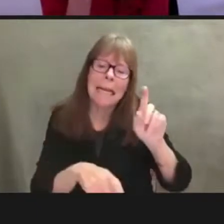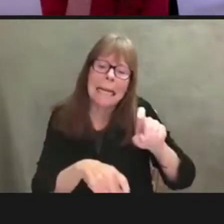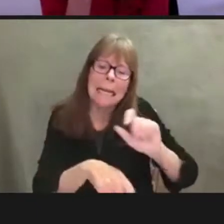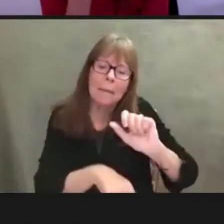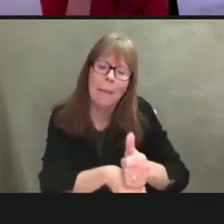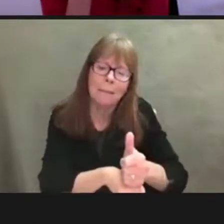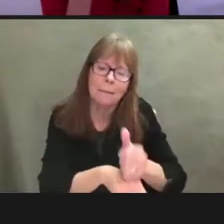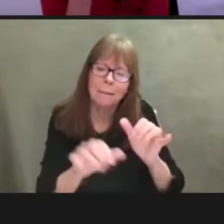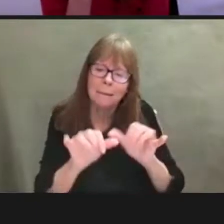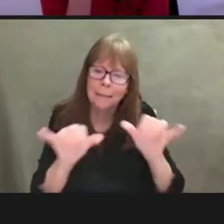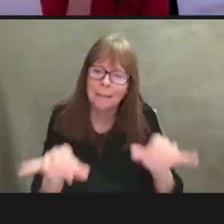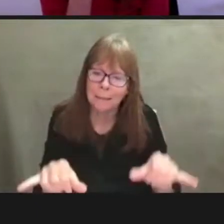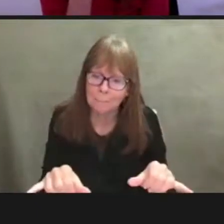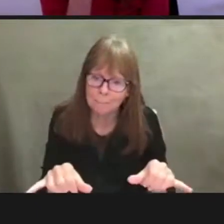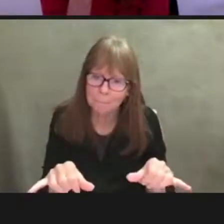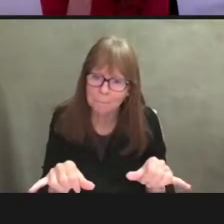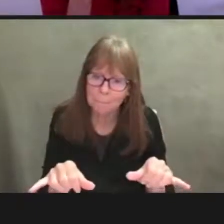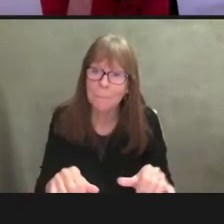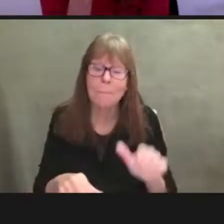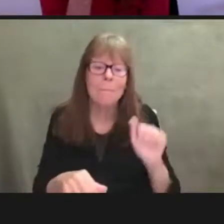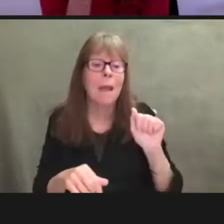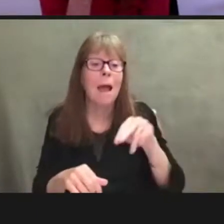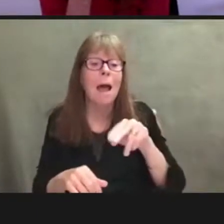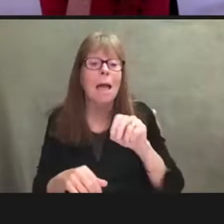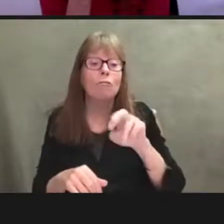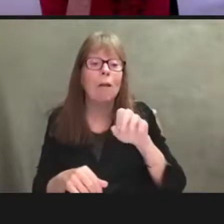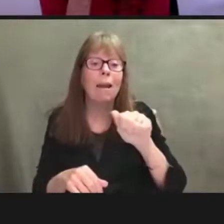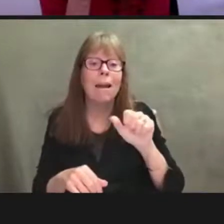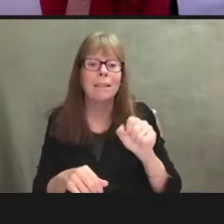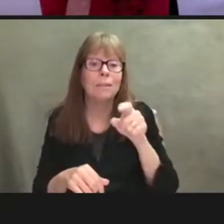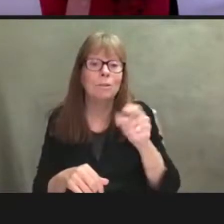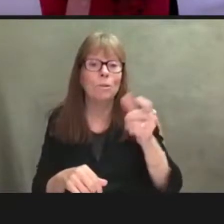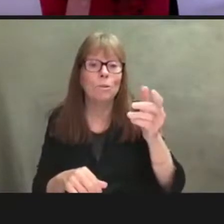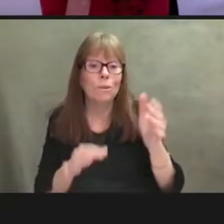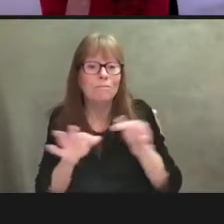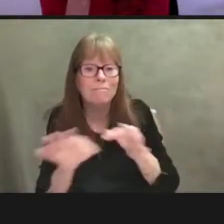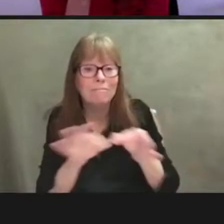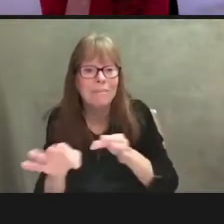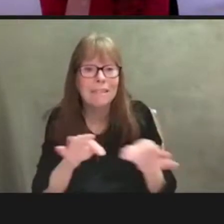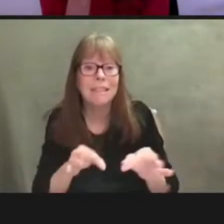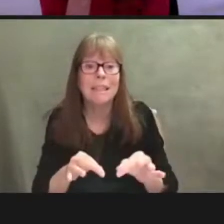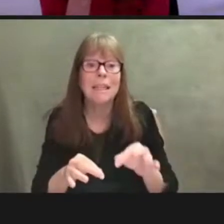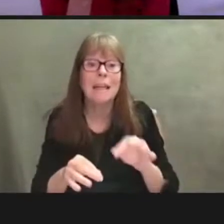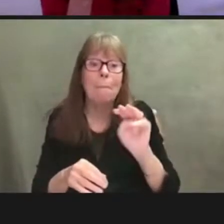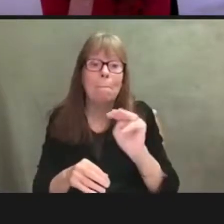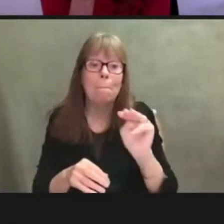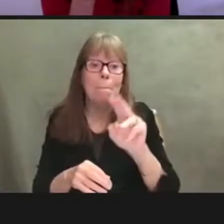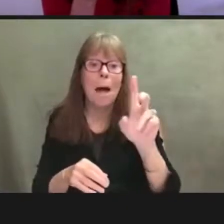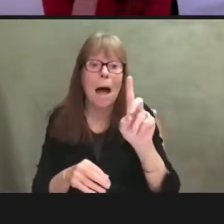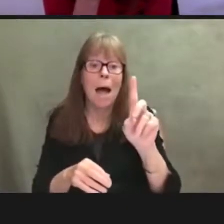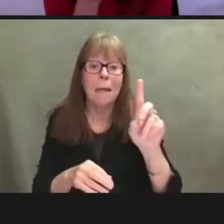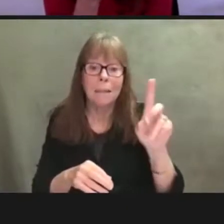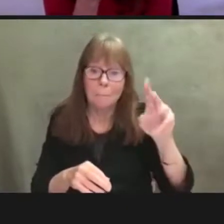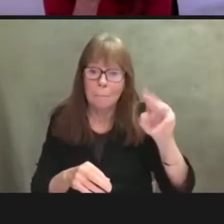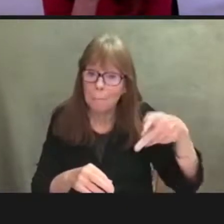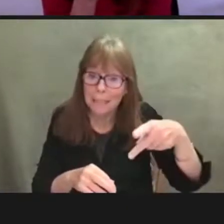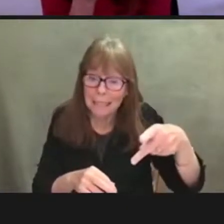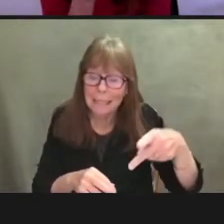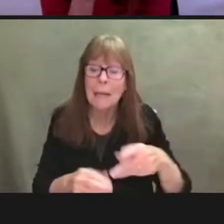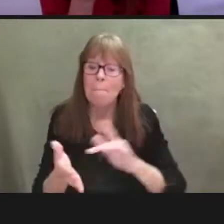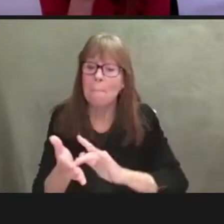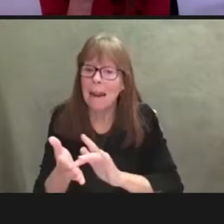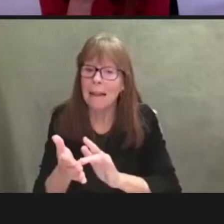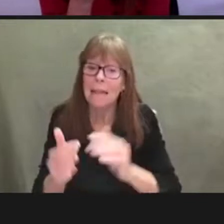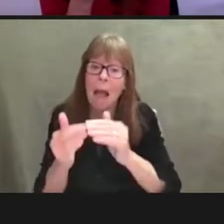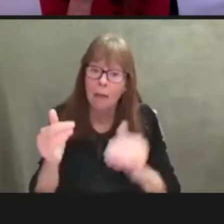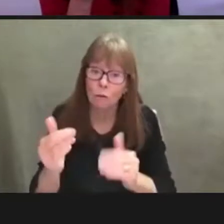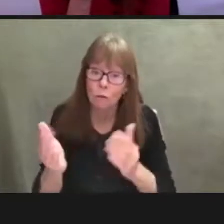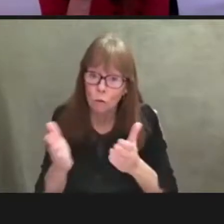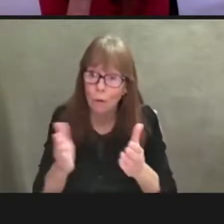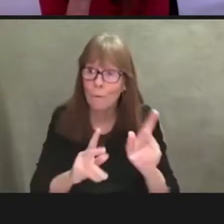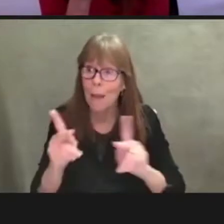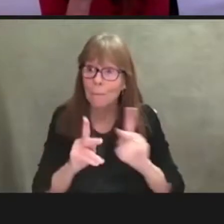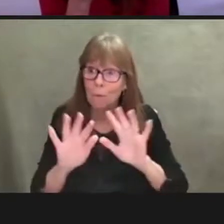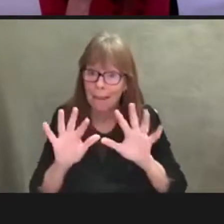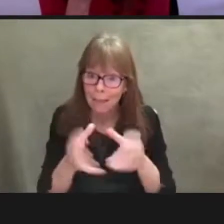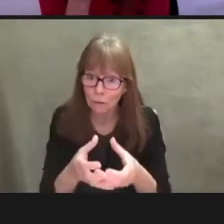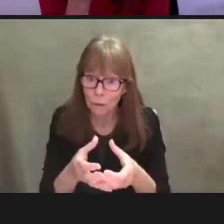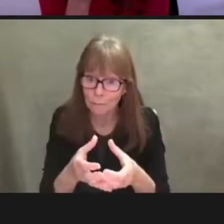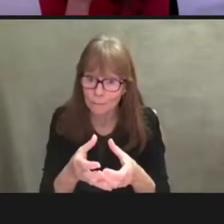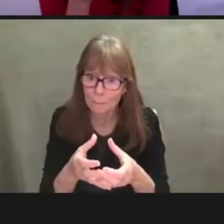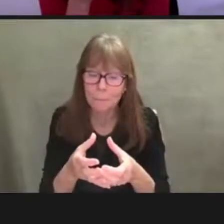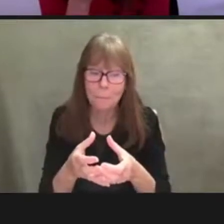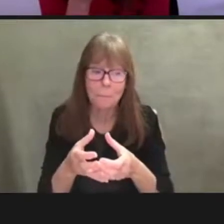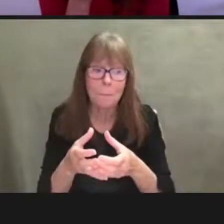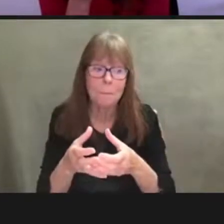Andres when you were talking about the medically underserved population designation, when that